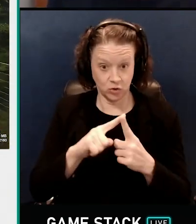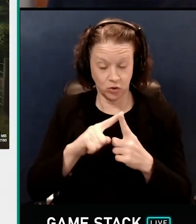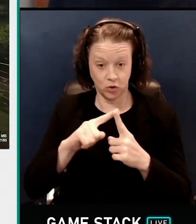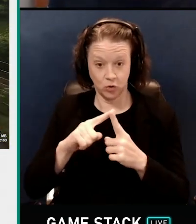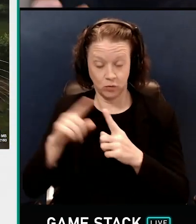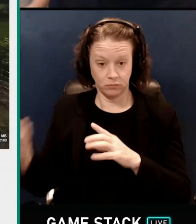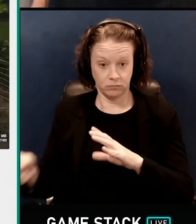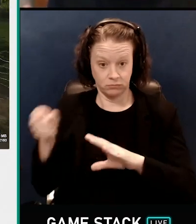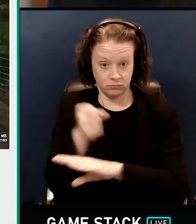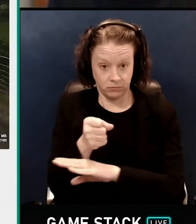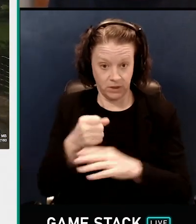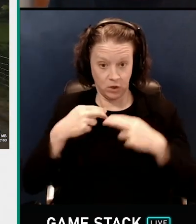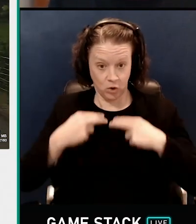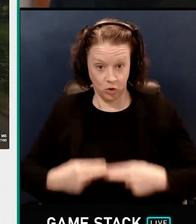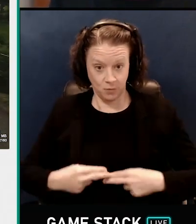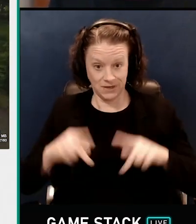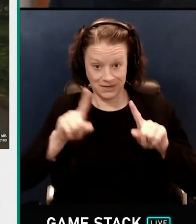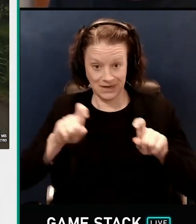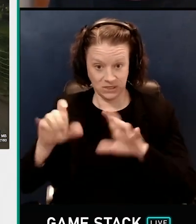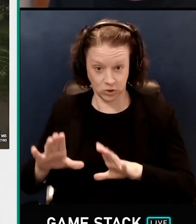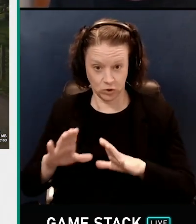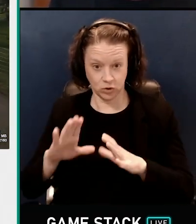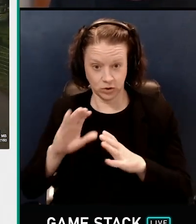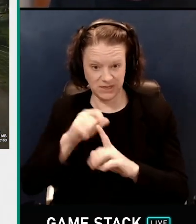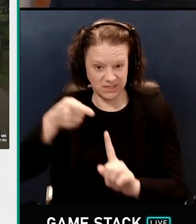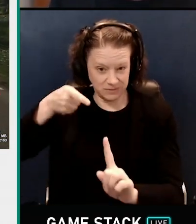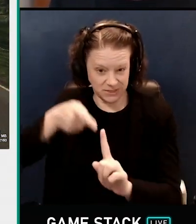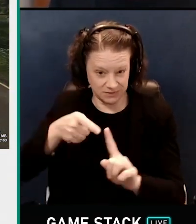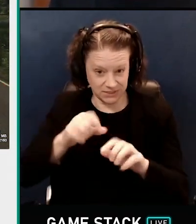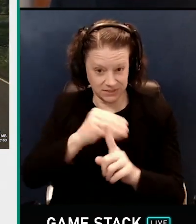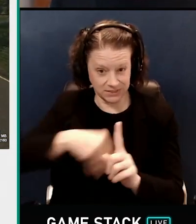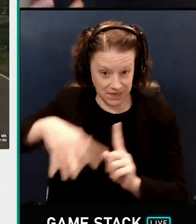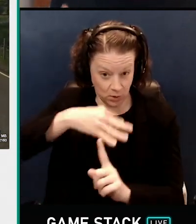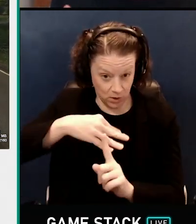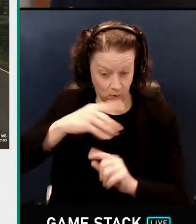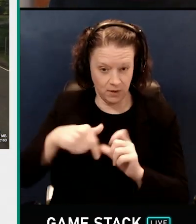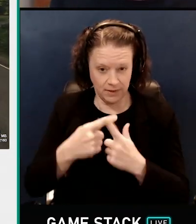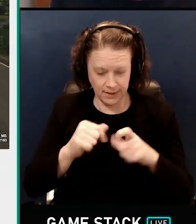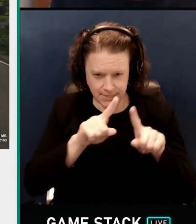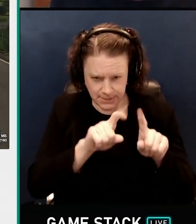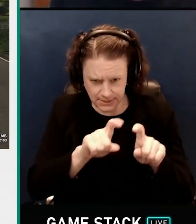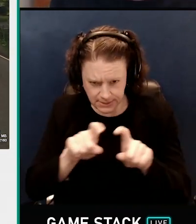they can validate a certain area or a certain feature and be able to lower the cost of doing so.